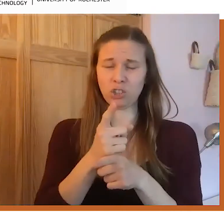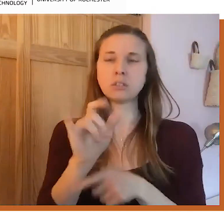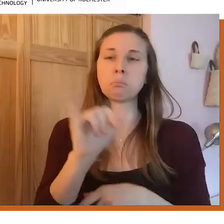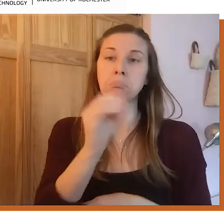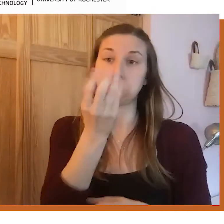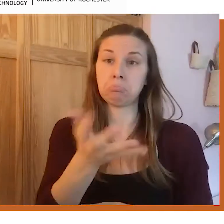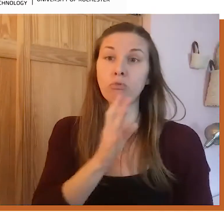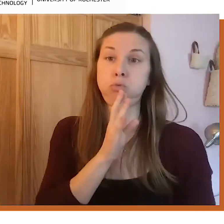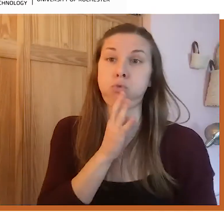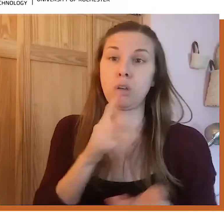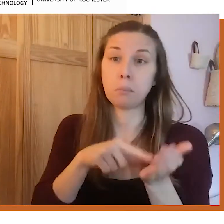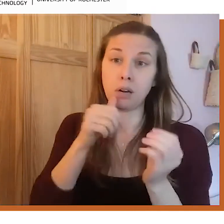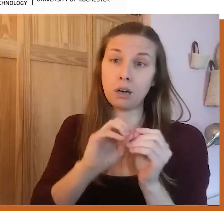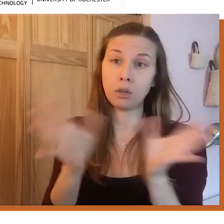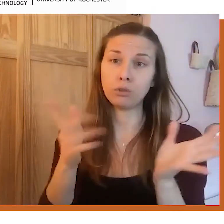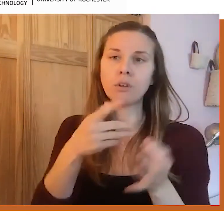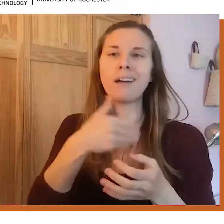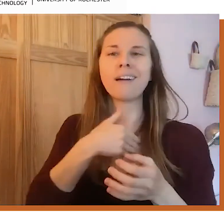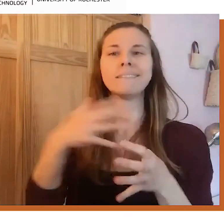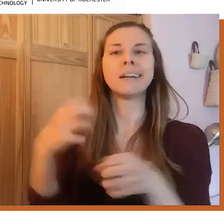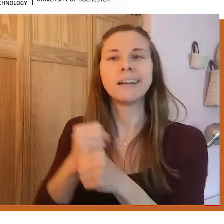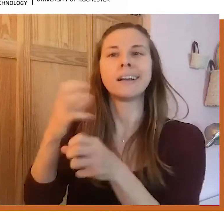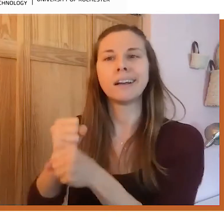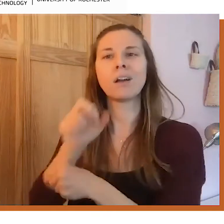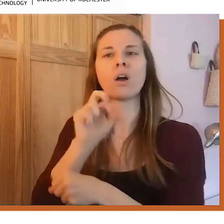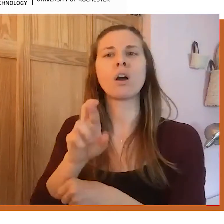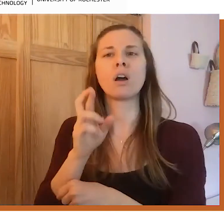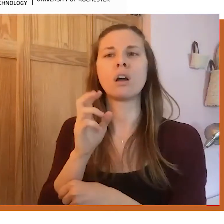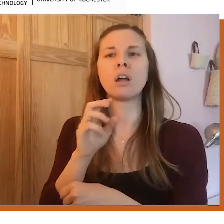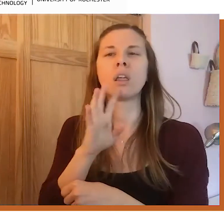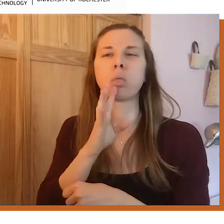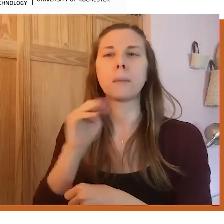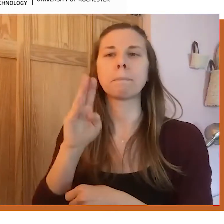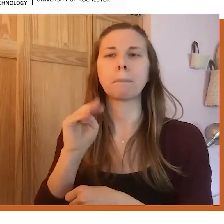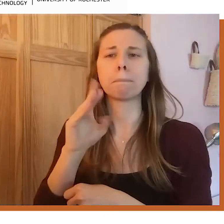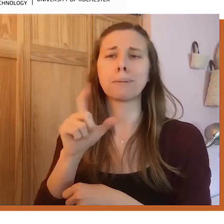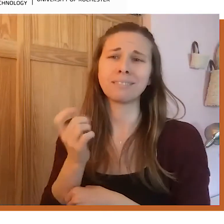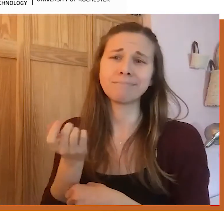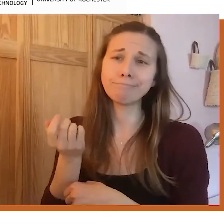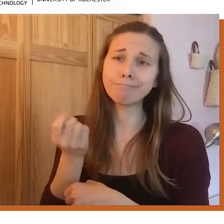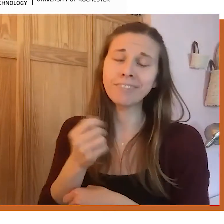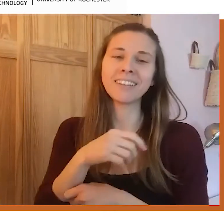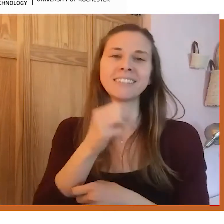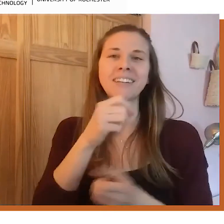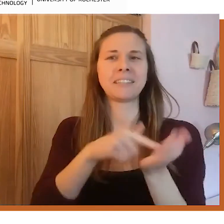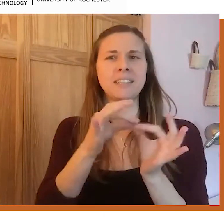is notoriously bad, sometimes doctors' pronunciation isn't very clear. Sometimes they mumble. Sometimes the acronyms are so complex